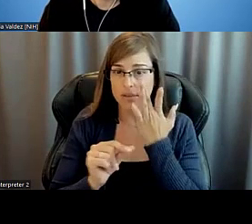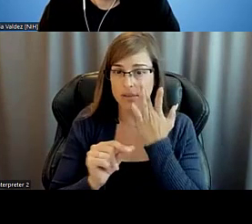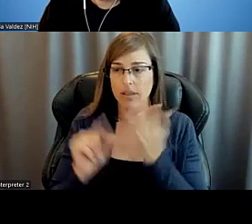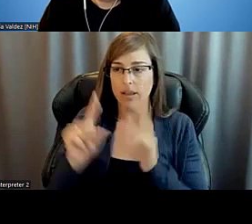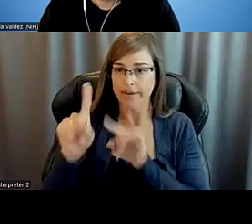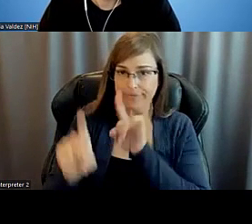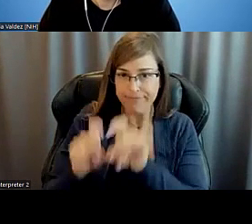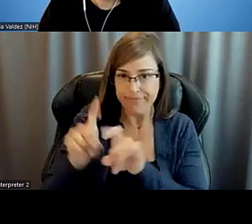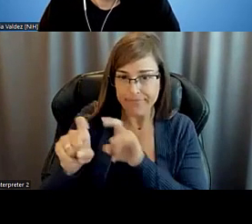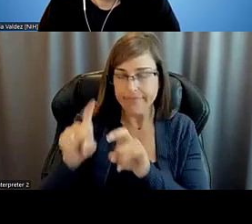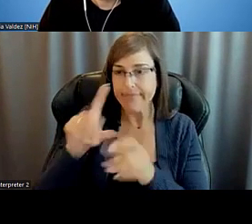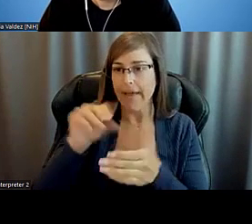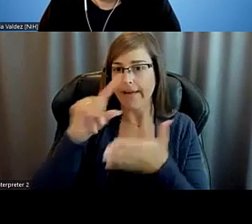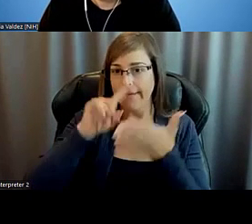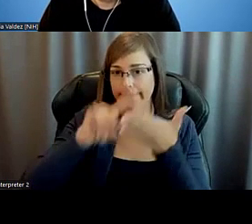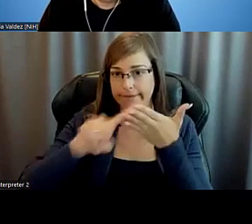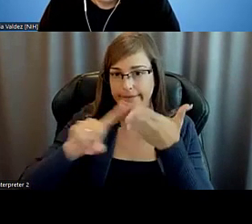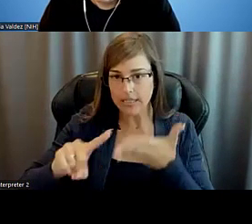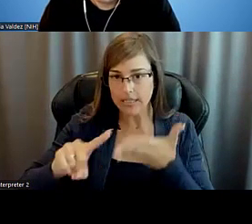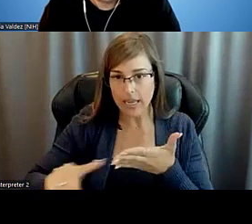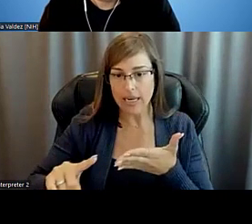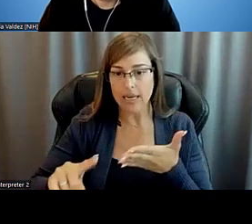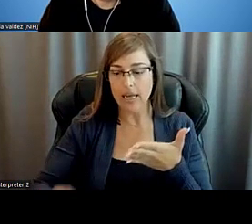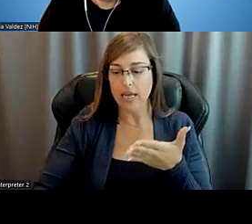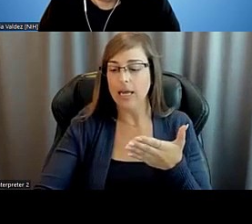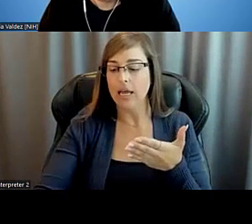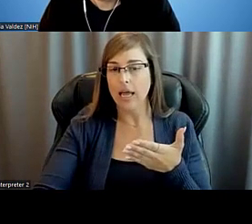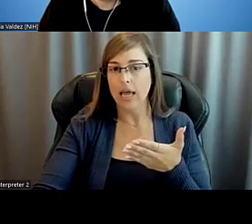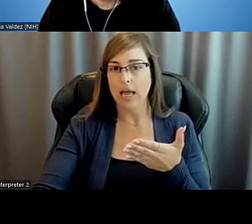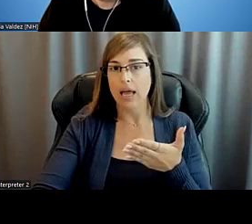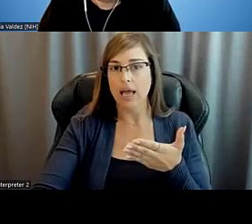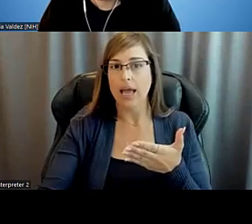and investigated and was retracted